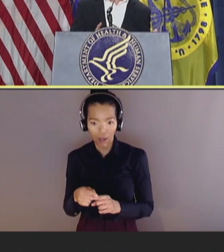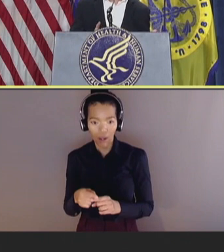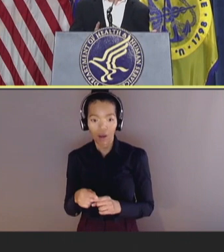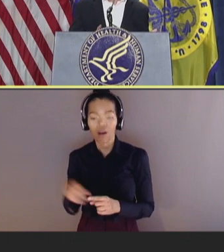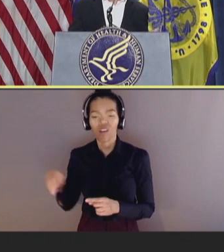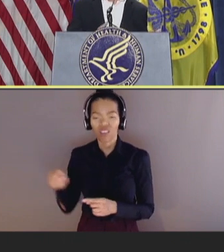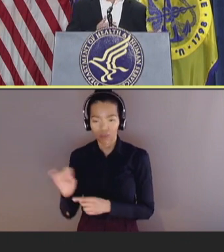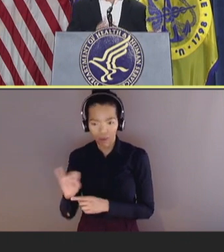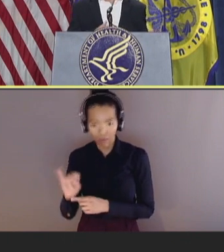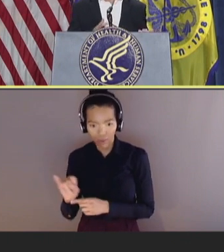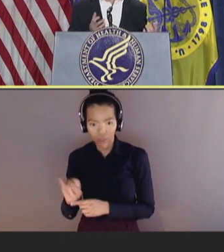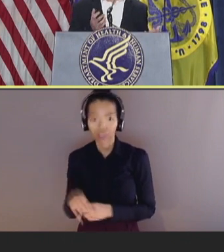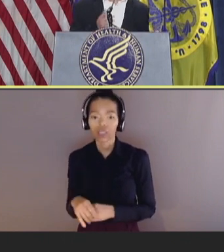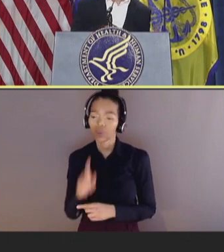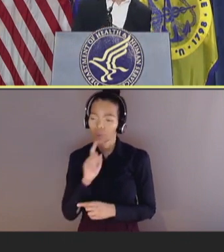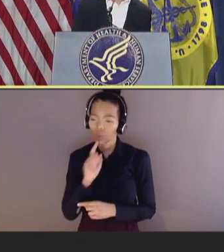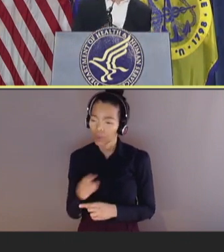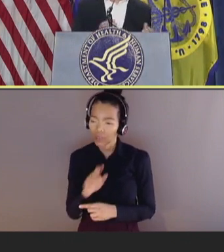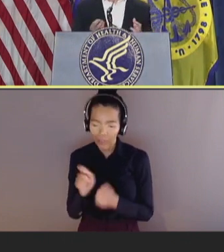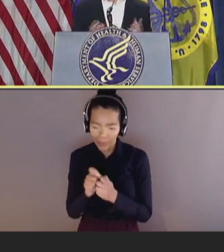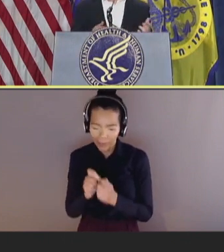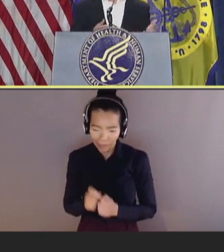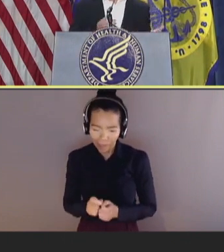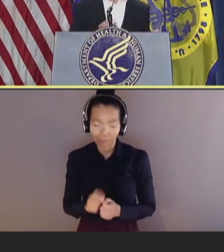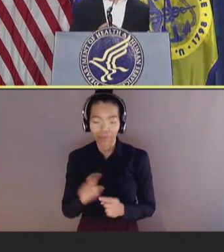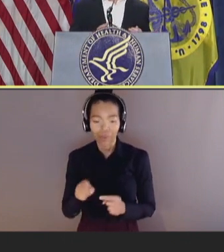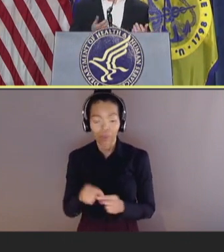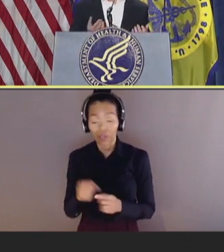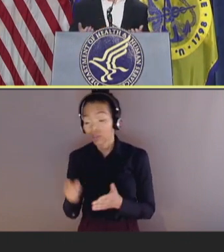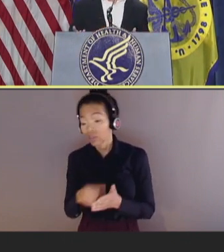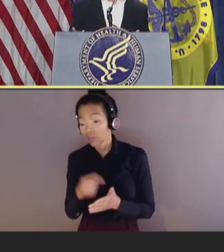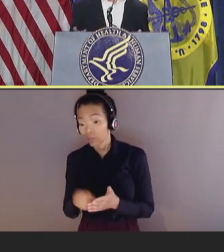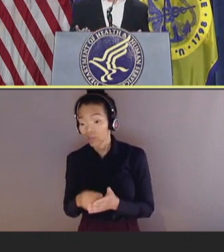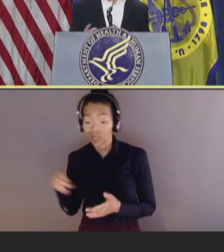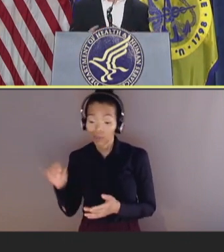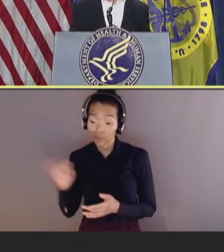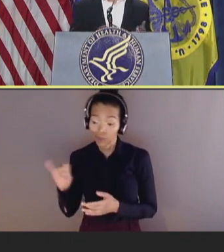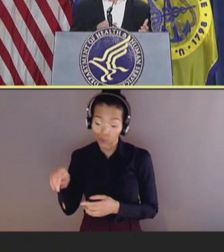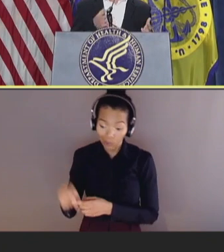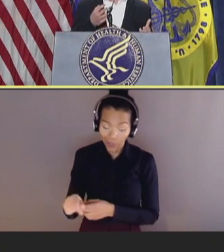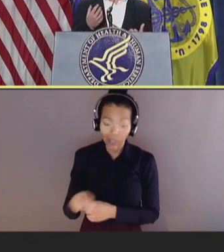intricacies of coverage. Sometimes it's covered, there's other conditions. We also heard about the